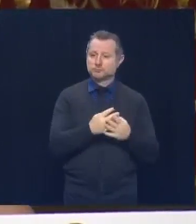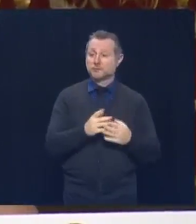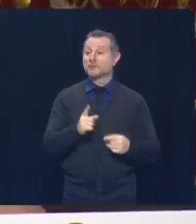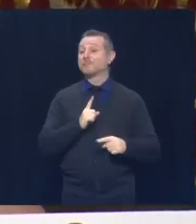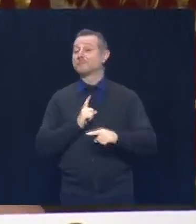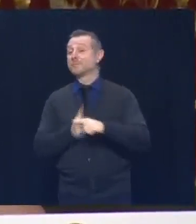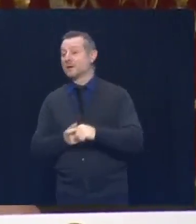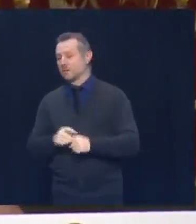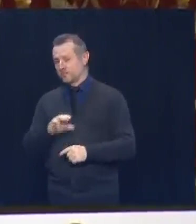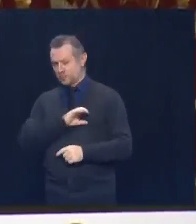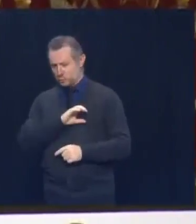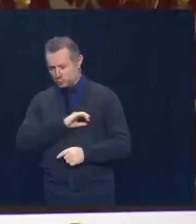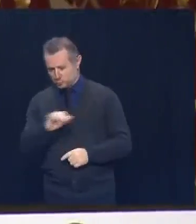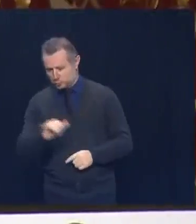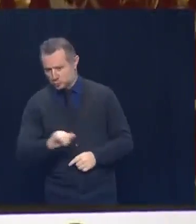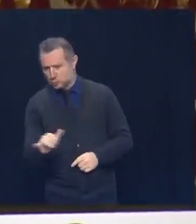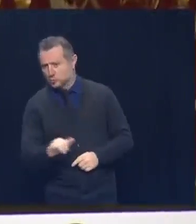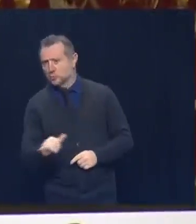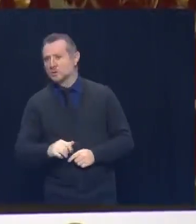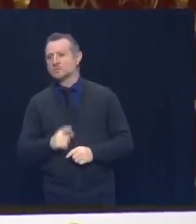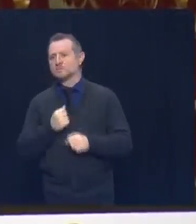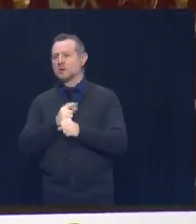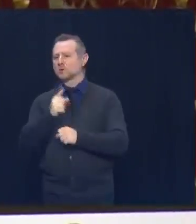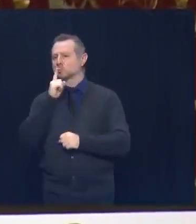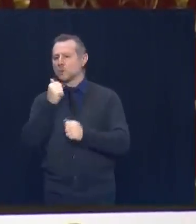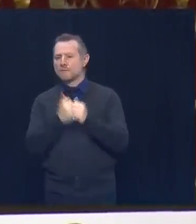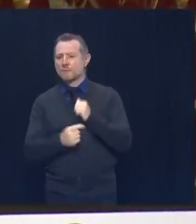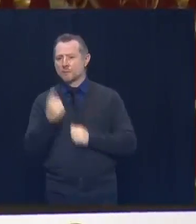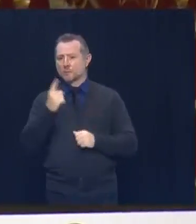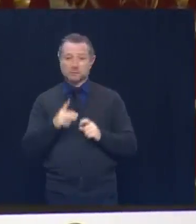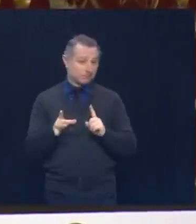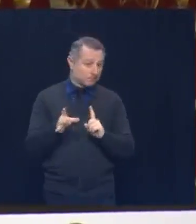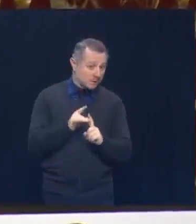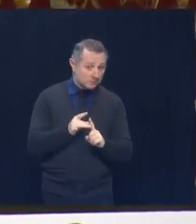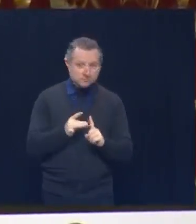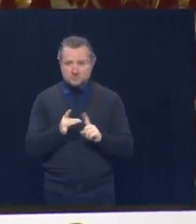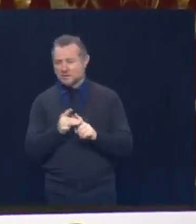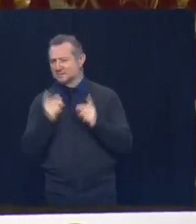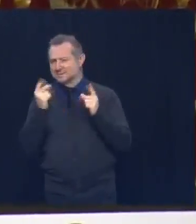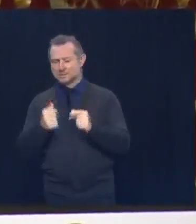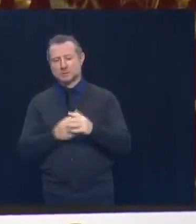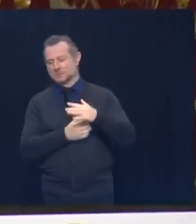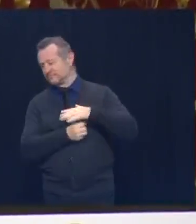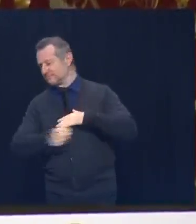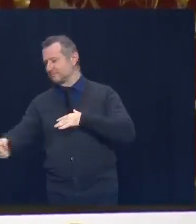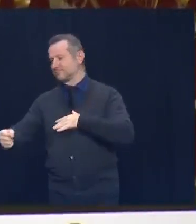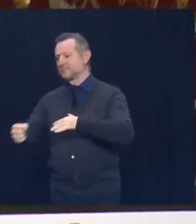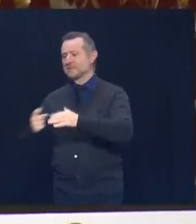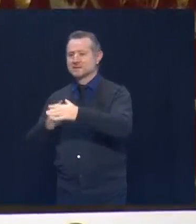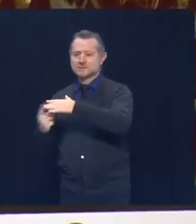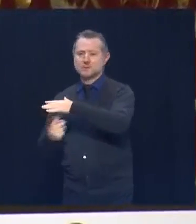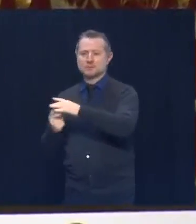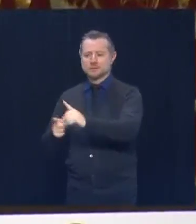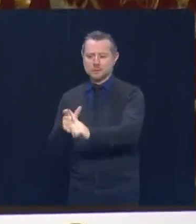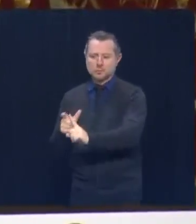WE GAME AWAR BECAME AWARE, IMMEDIATELYRz7 DEPLOYED RAPID TESTING,m,t TESTING